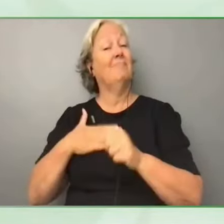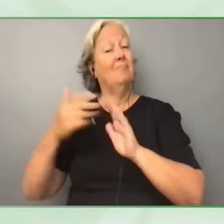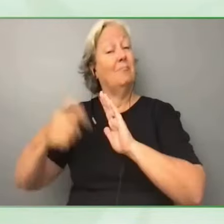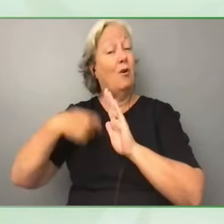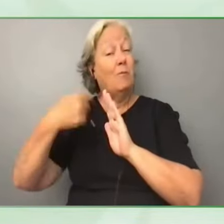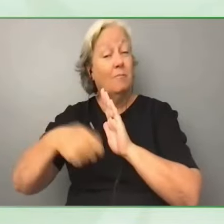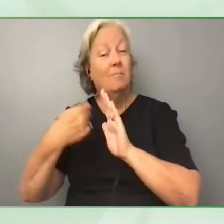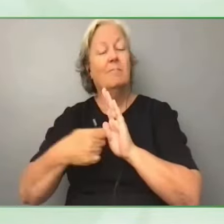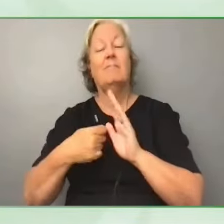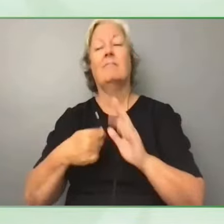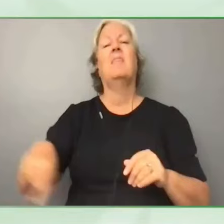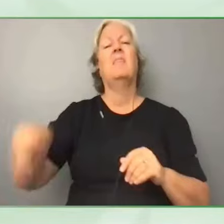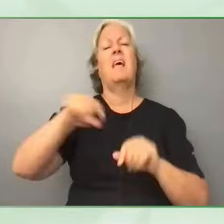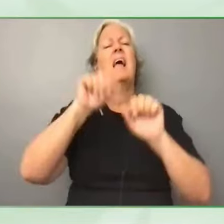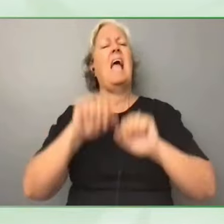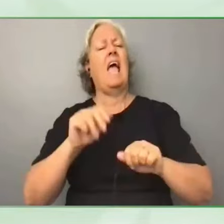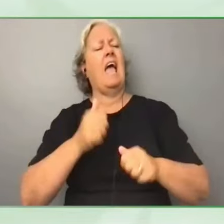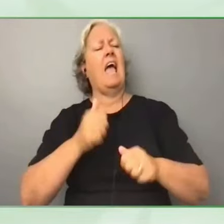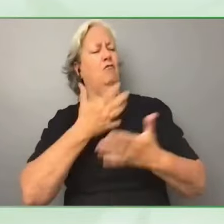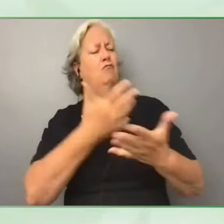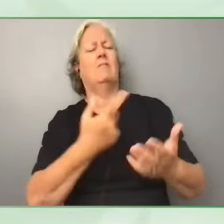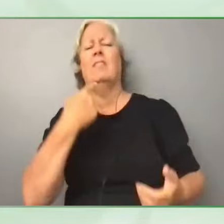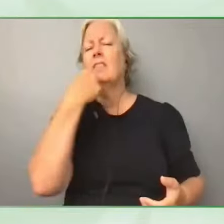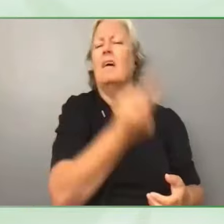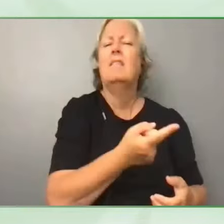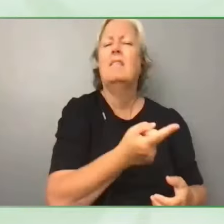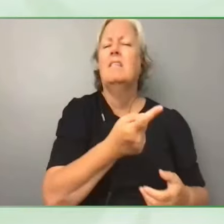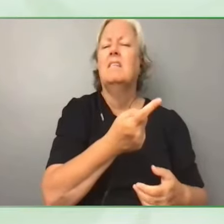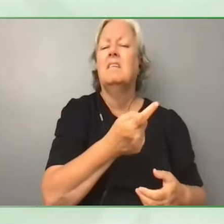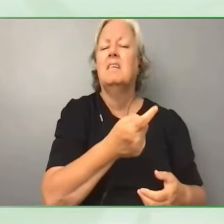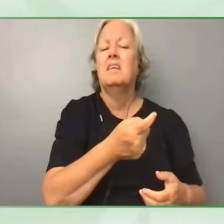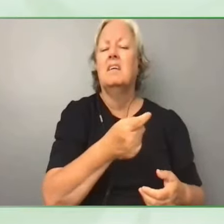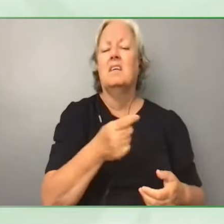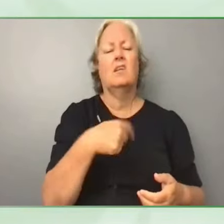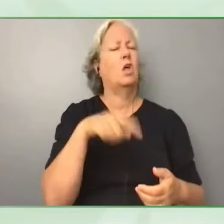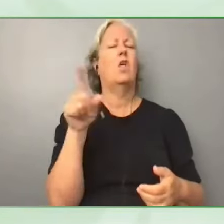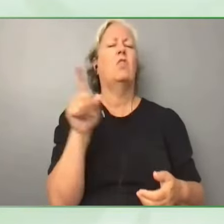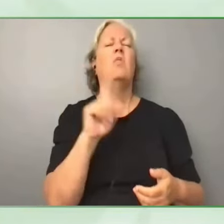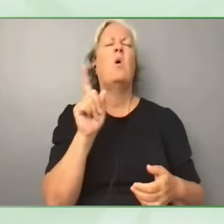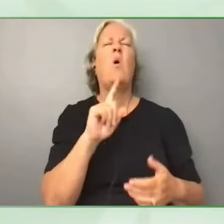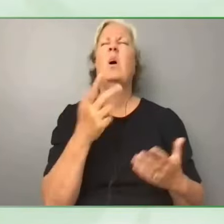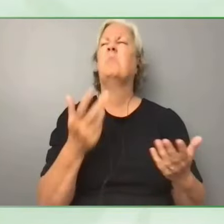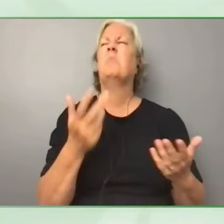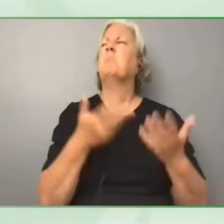I do not use any special technique.